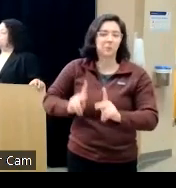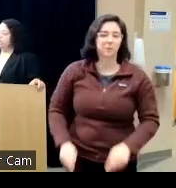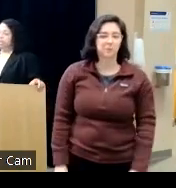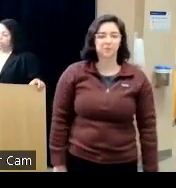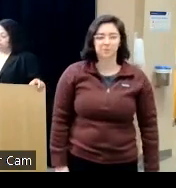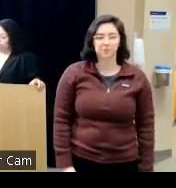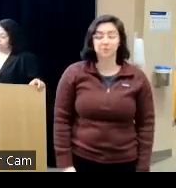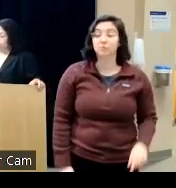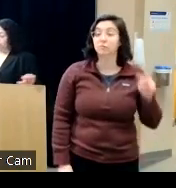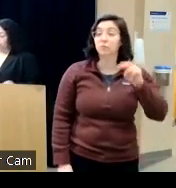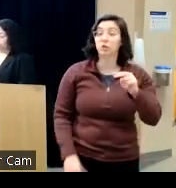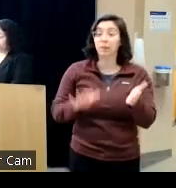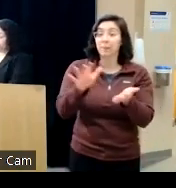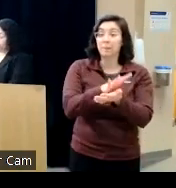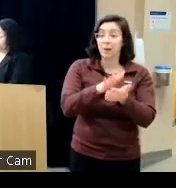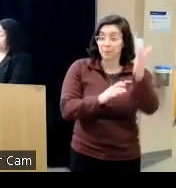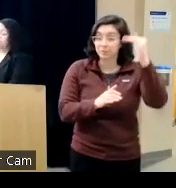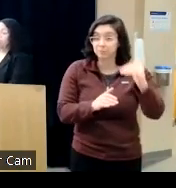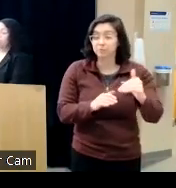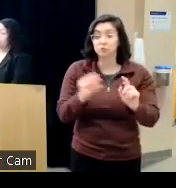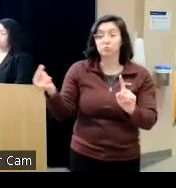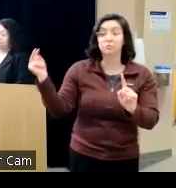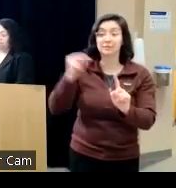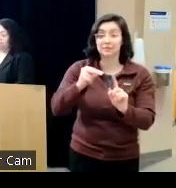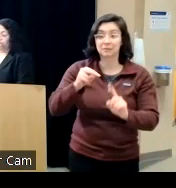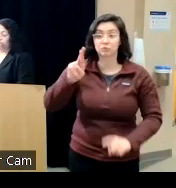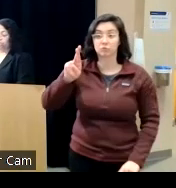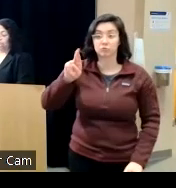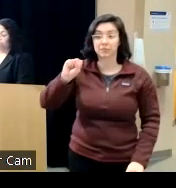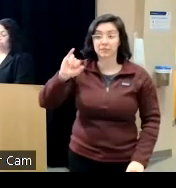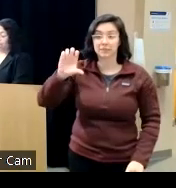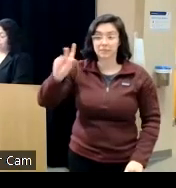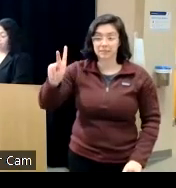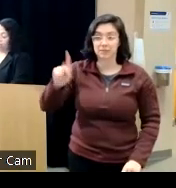we looked at a paper about perceived risk in terms of sexual health